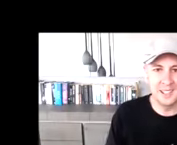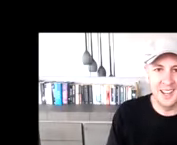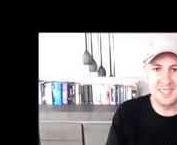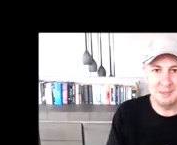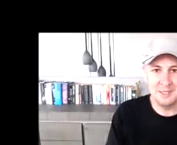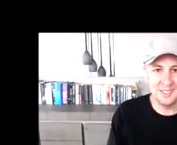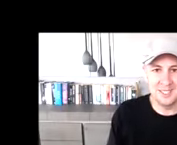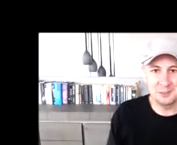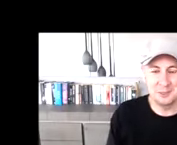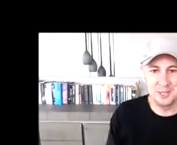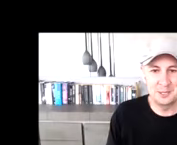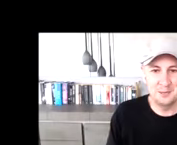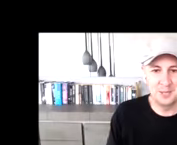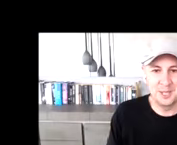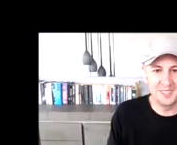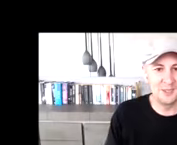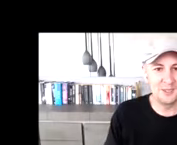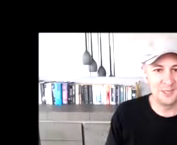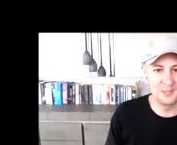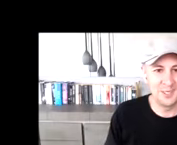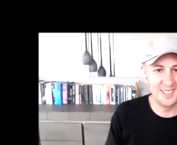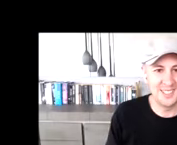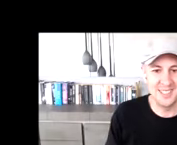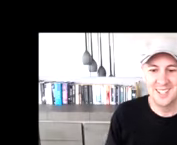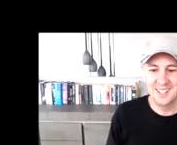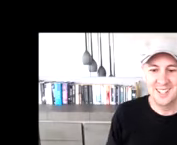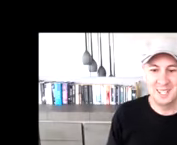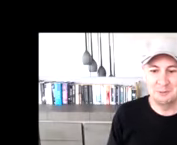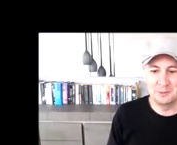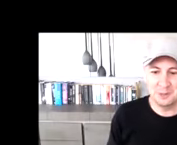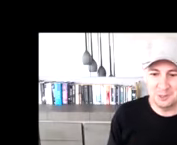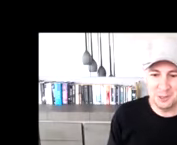academics. I think all three of them are lecturers at universities. We've got two